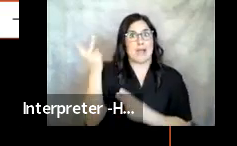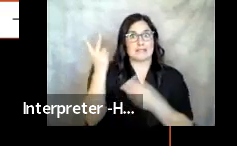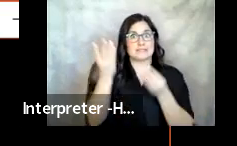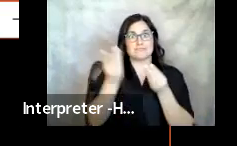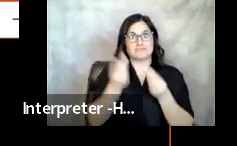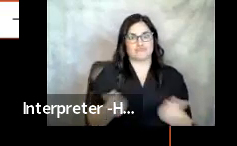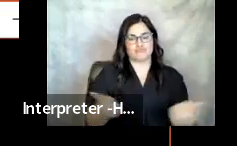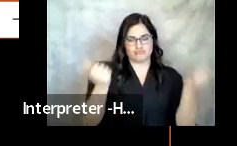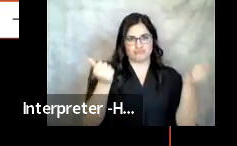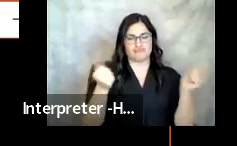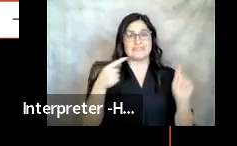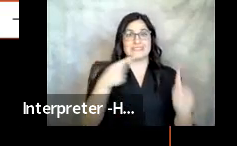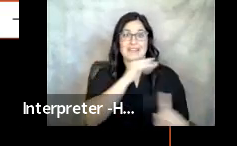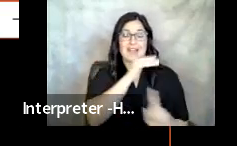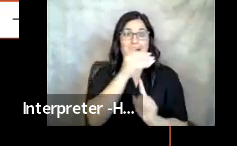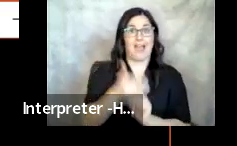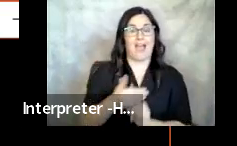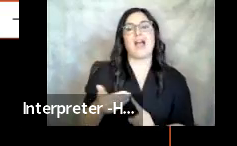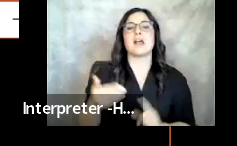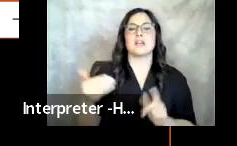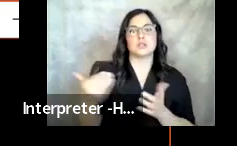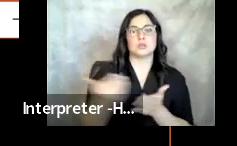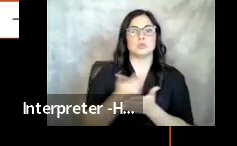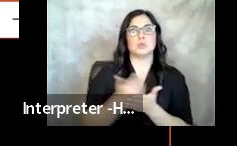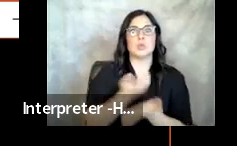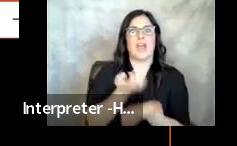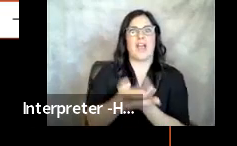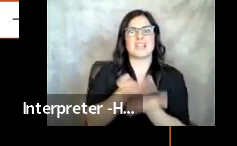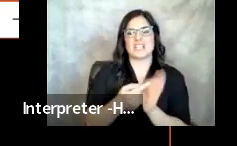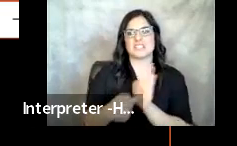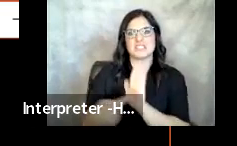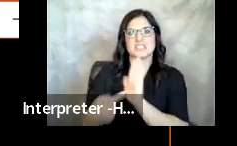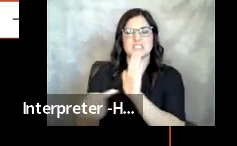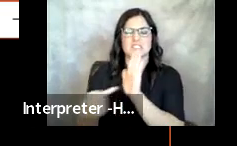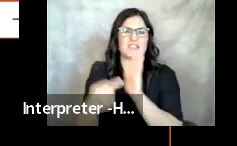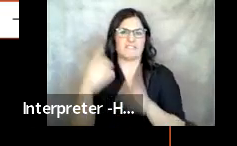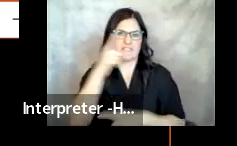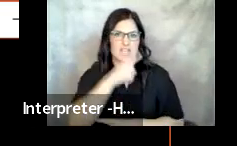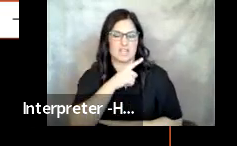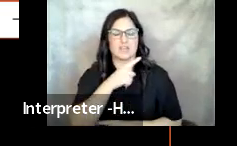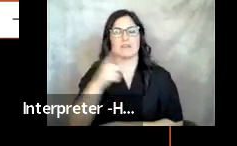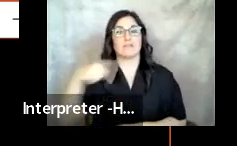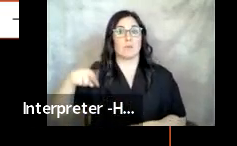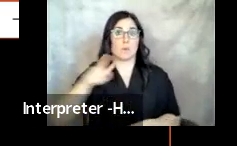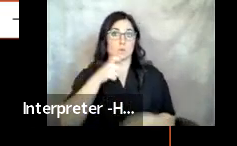Fakes new. Evidence that. Might be more useful to. Those who rule in the present.